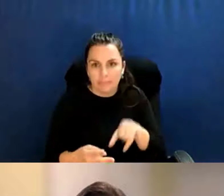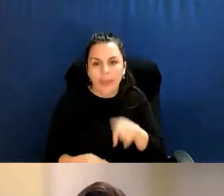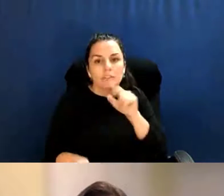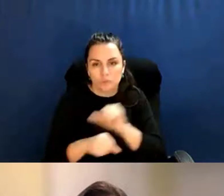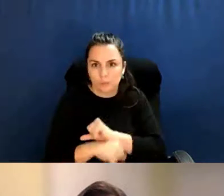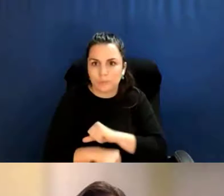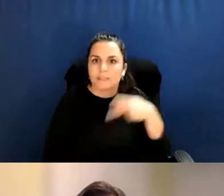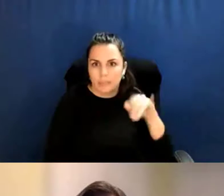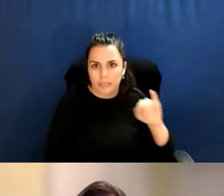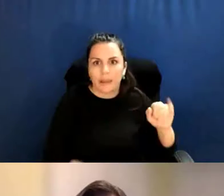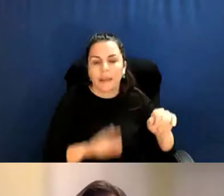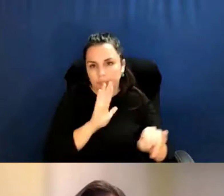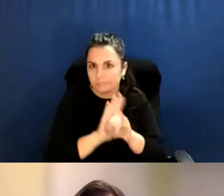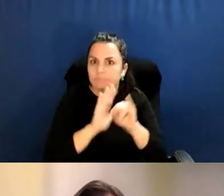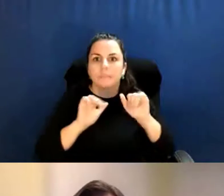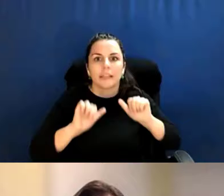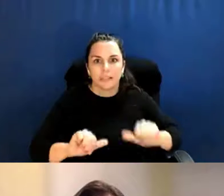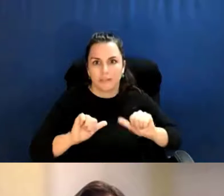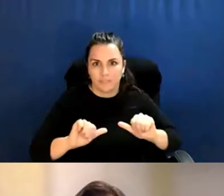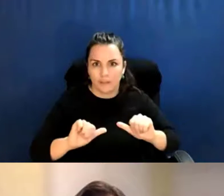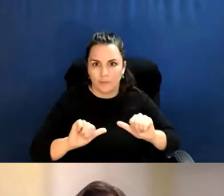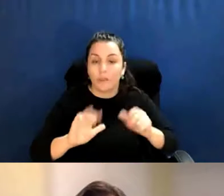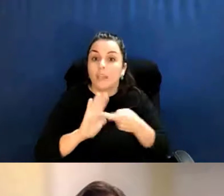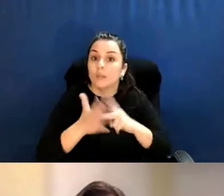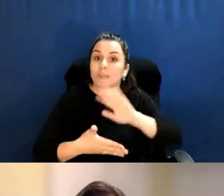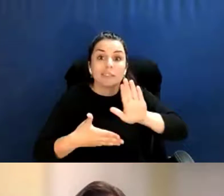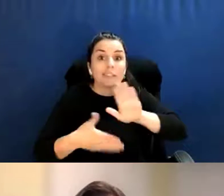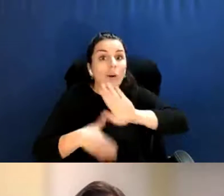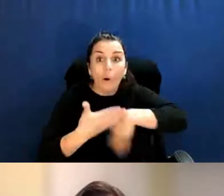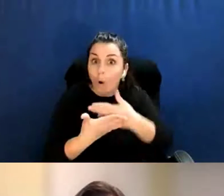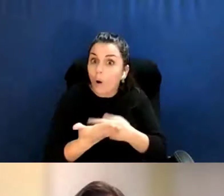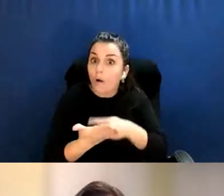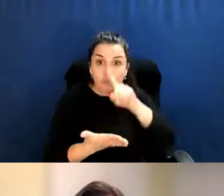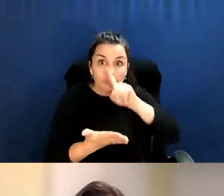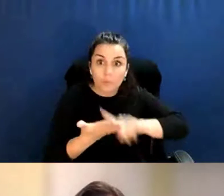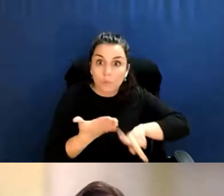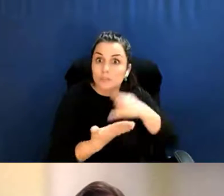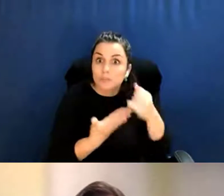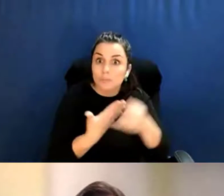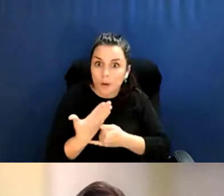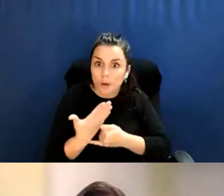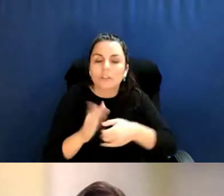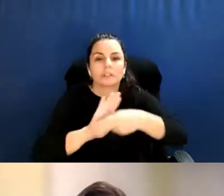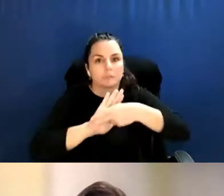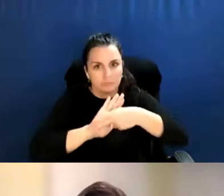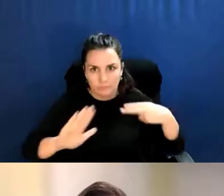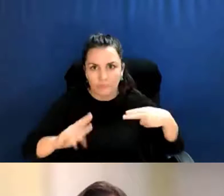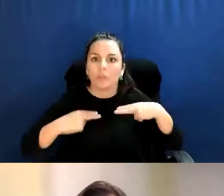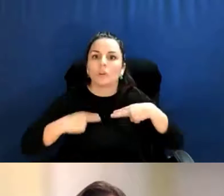which means that the whole research being submitted to the NIH would be called human subjects research.